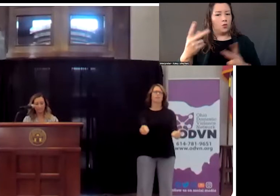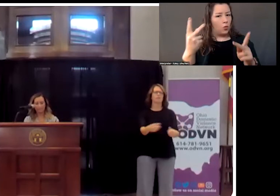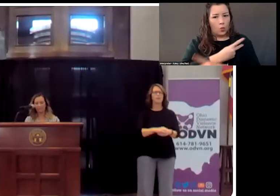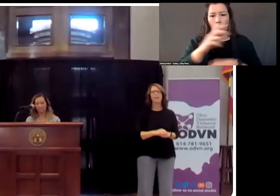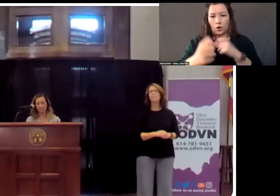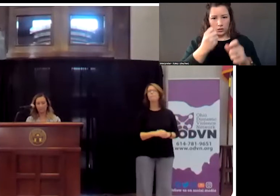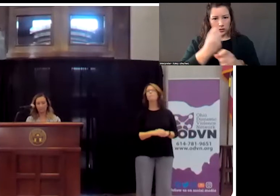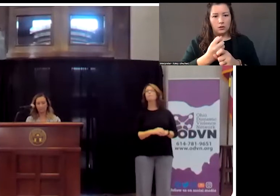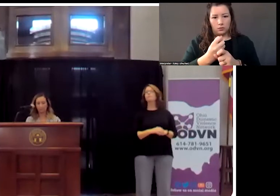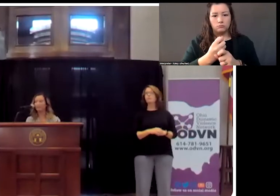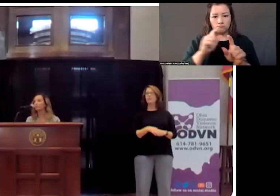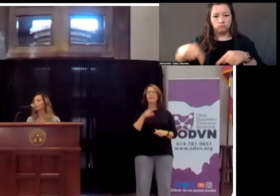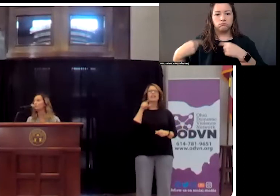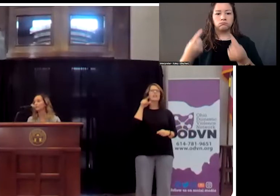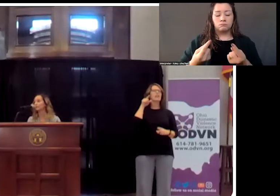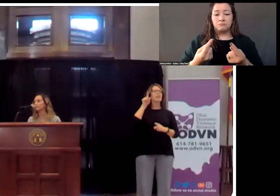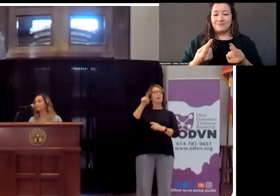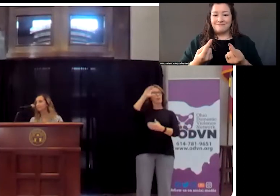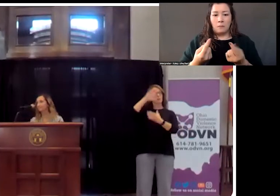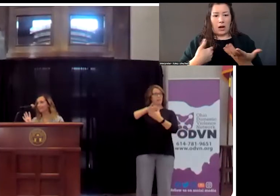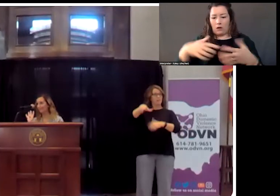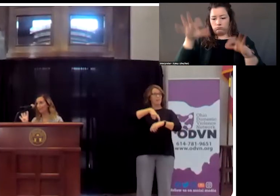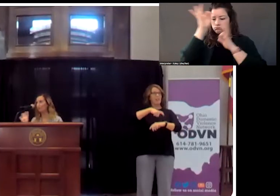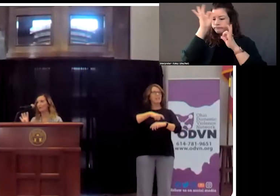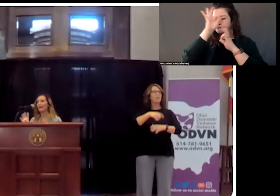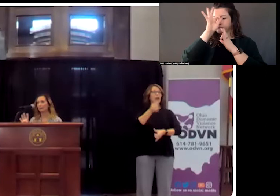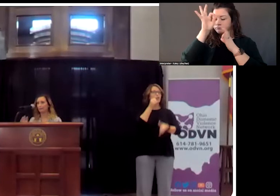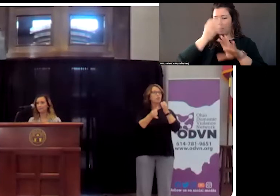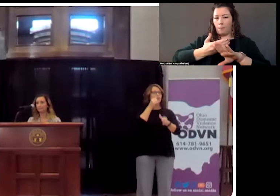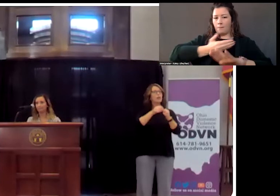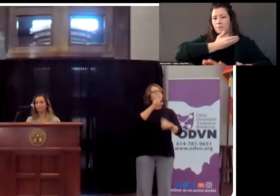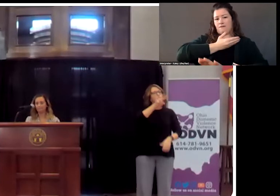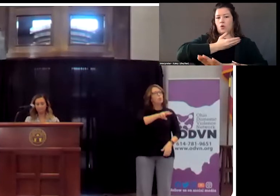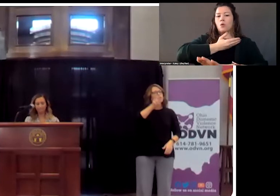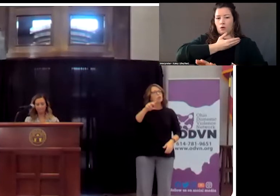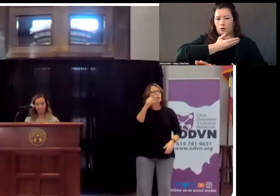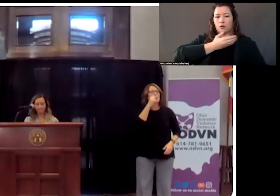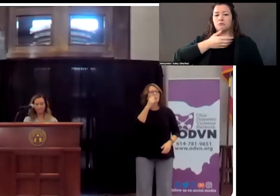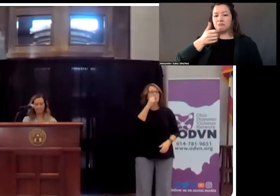Shane had consumed 22 beers in 4 hours.